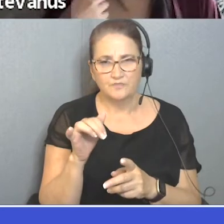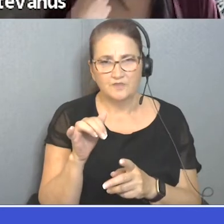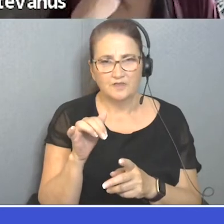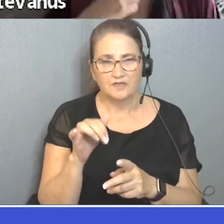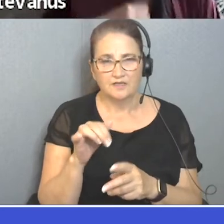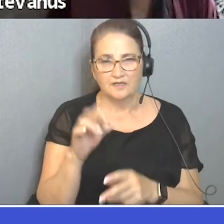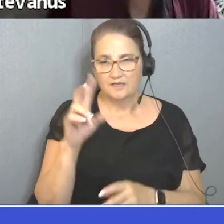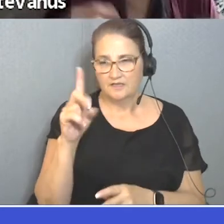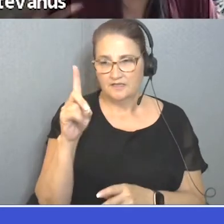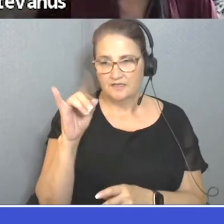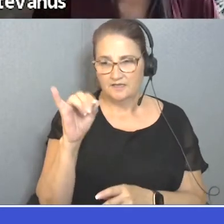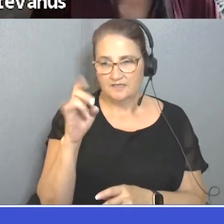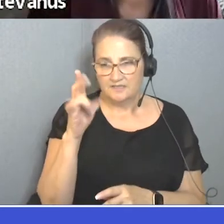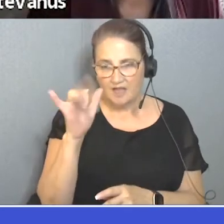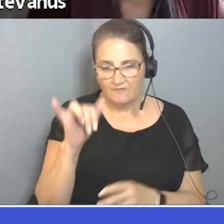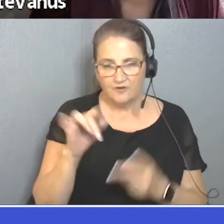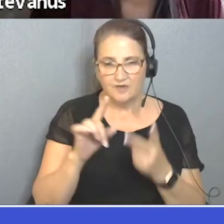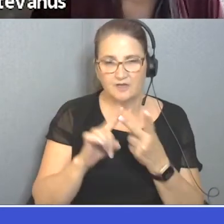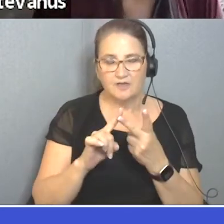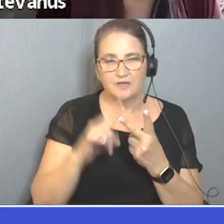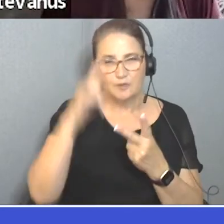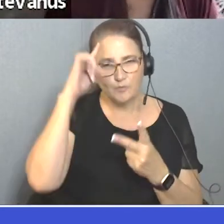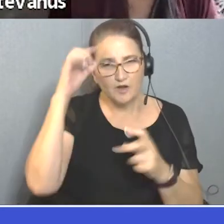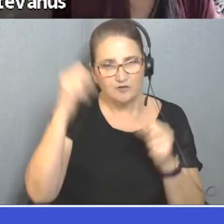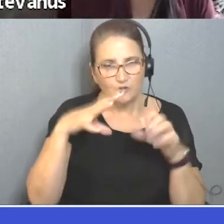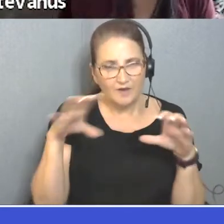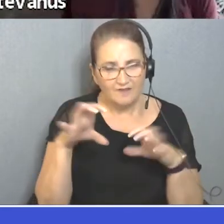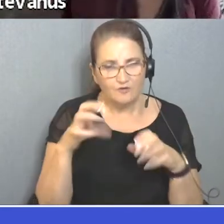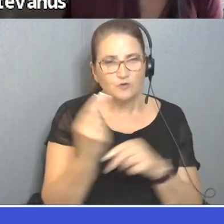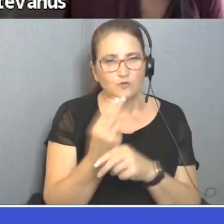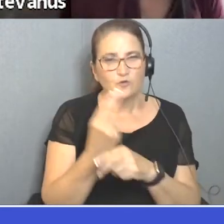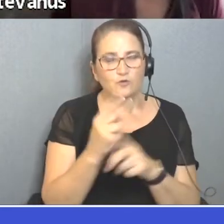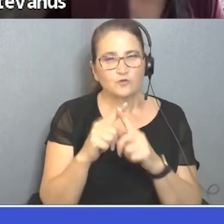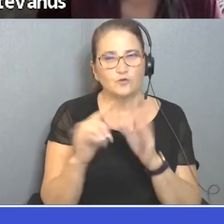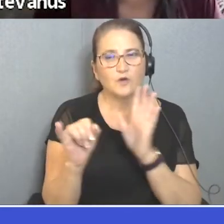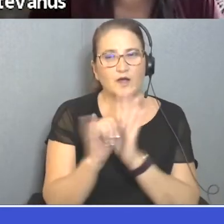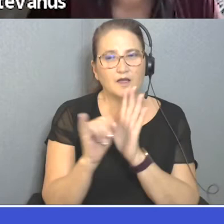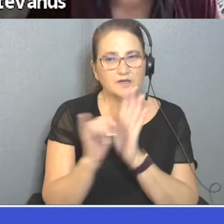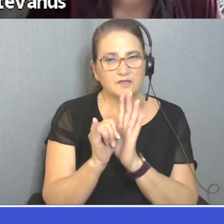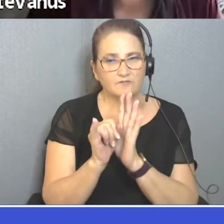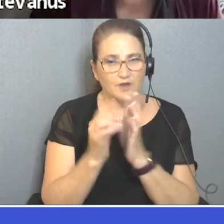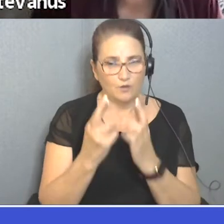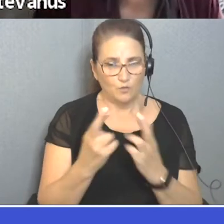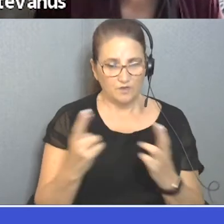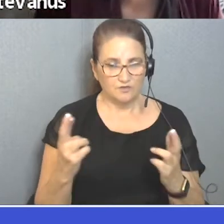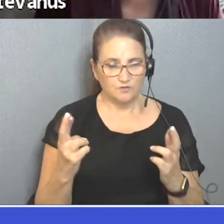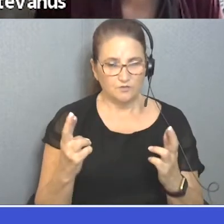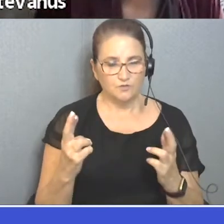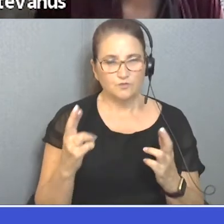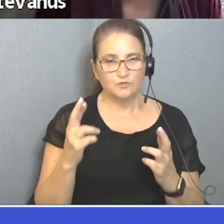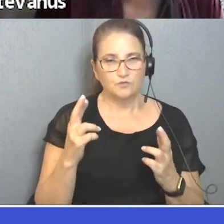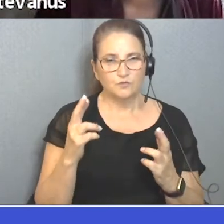listening opportunities as well. So discovery and brainstorming activities, these can be used to